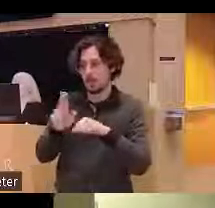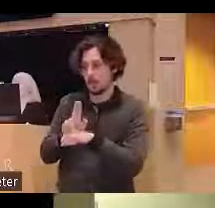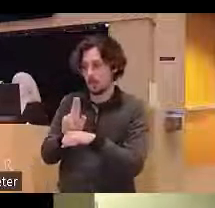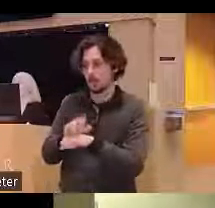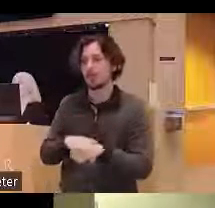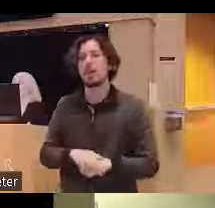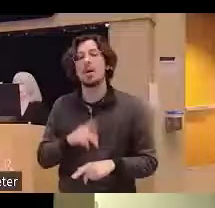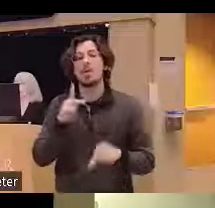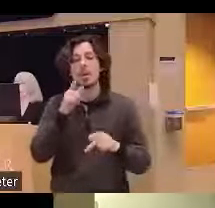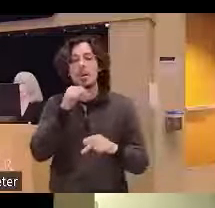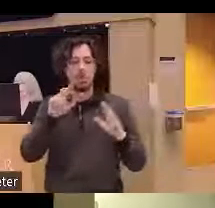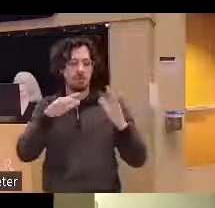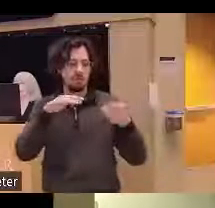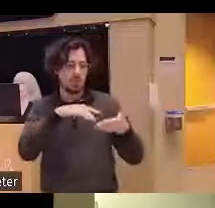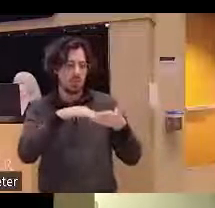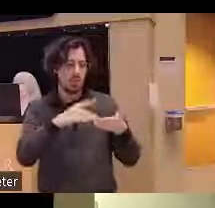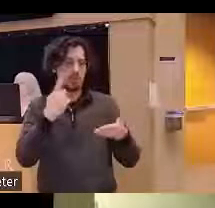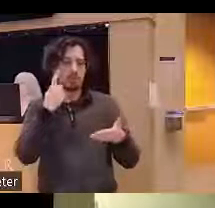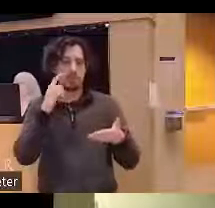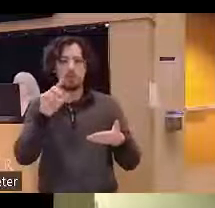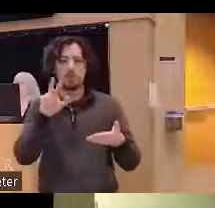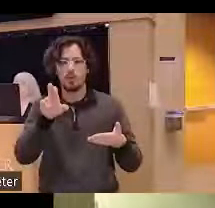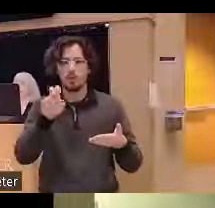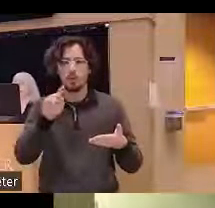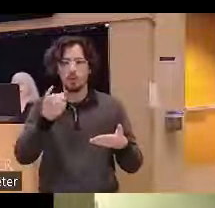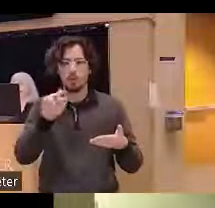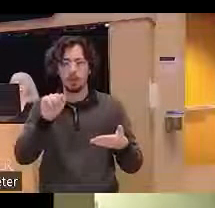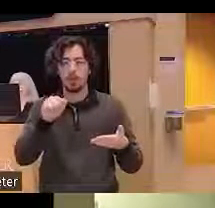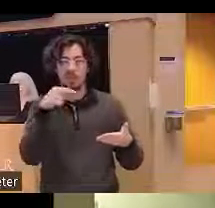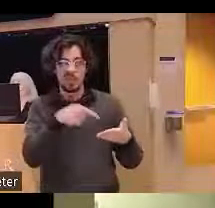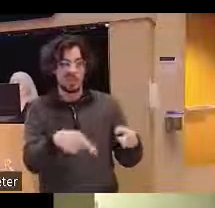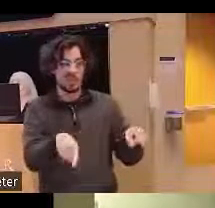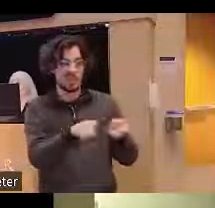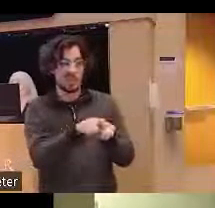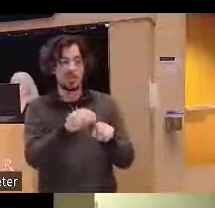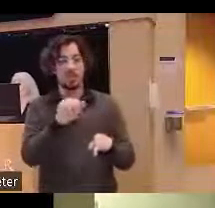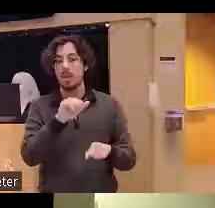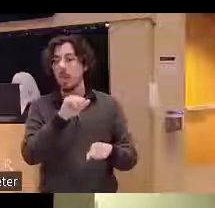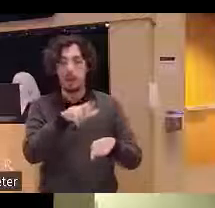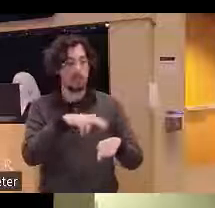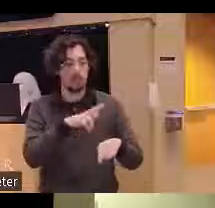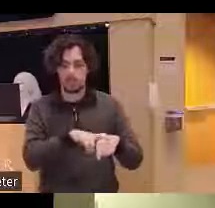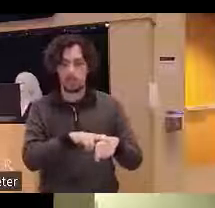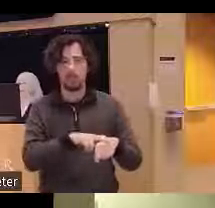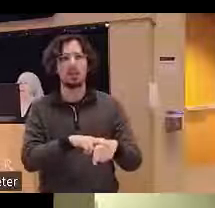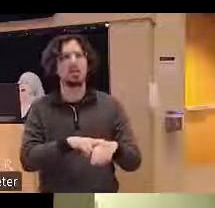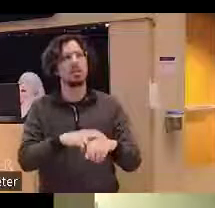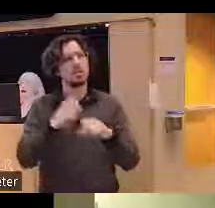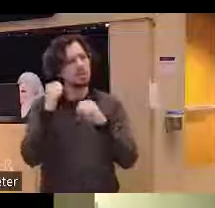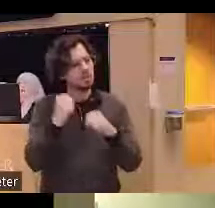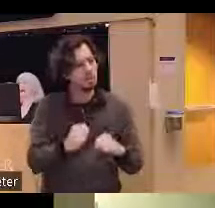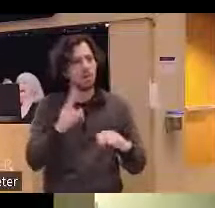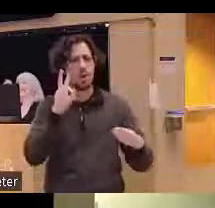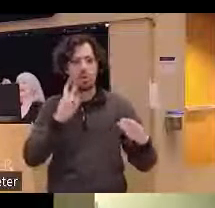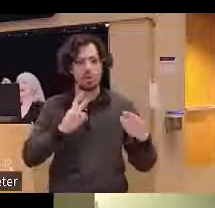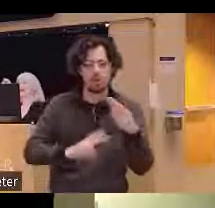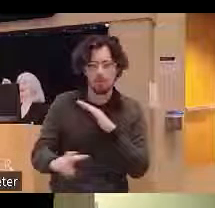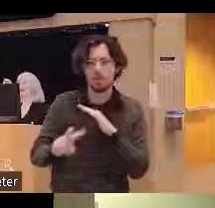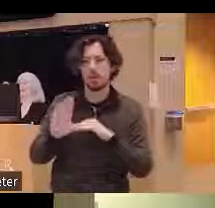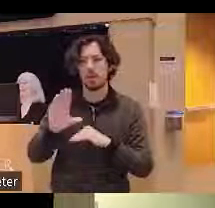retina what we found was this same abnormality robustly predicted um the capillary density at